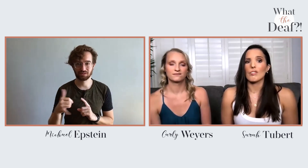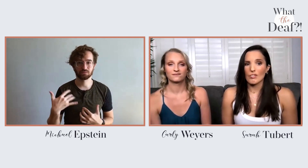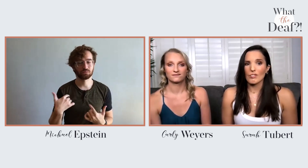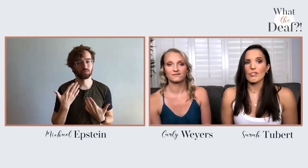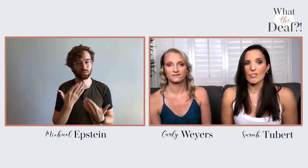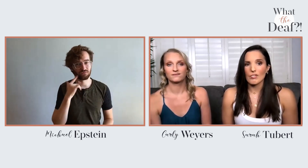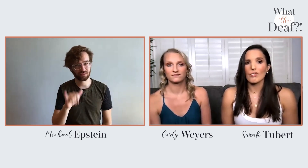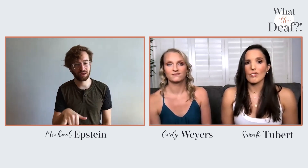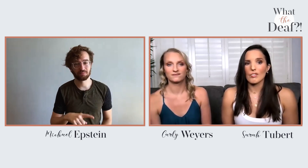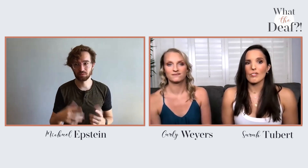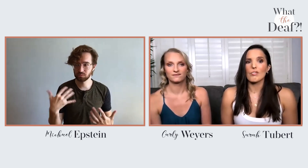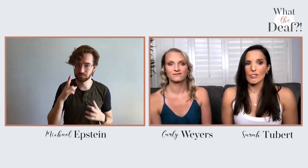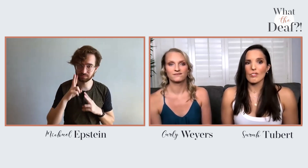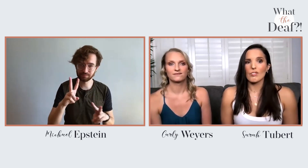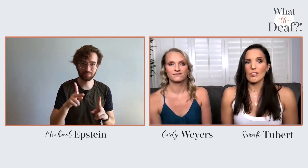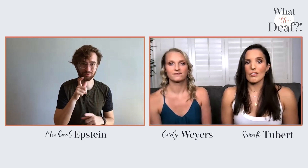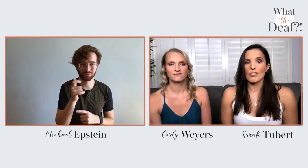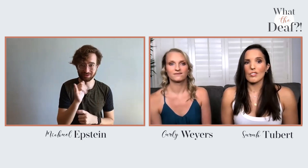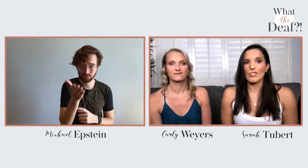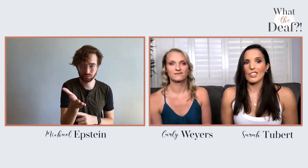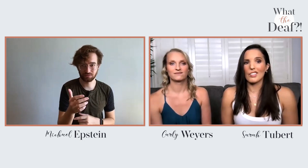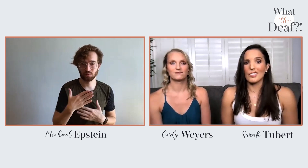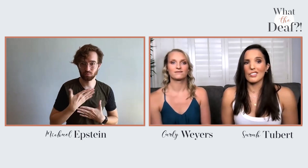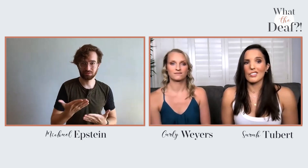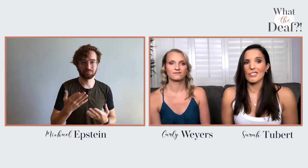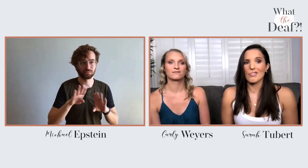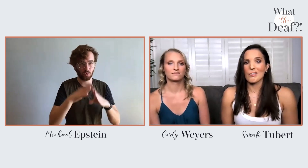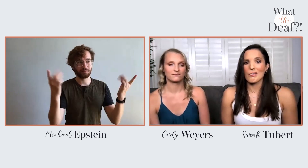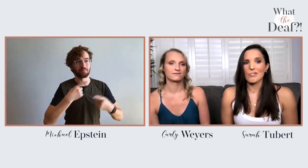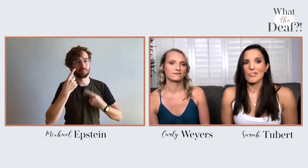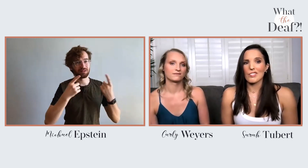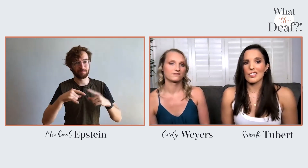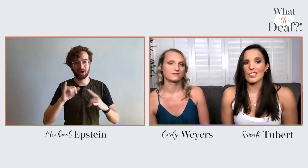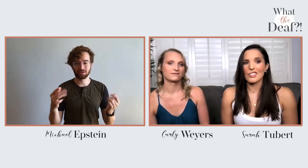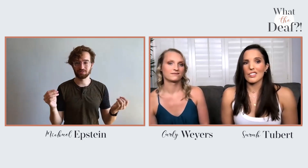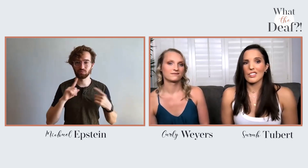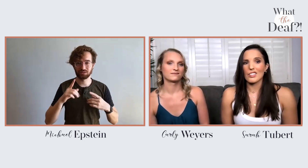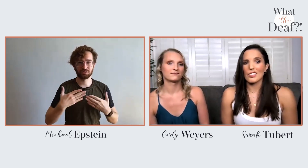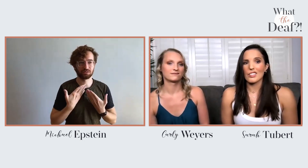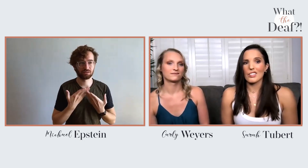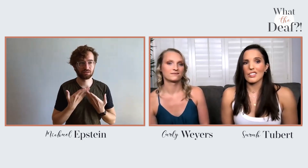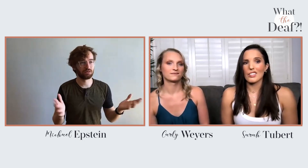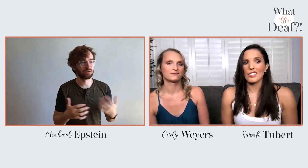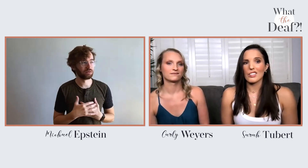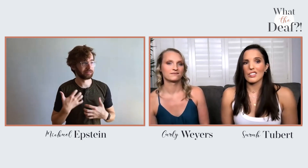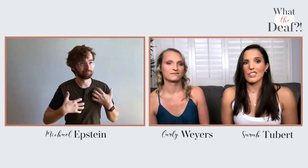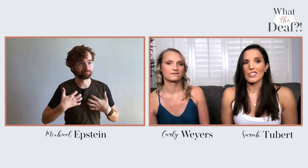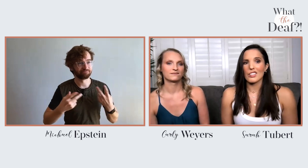And I'm grateful for that. But I look up to people like you who are so open publicly about your deafness and figuring out your identity